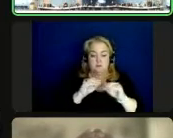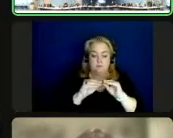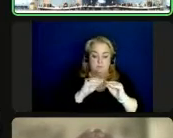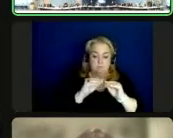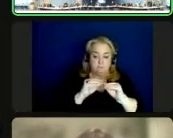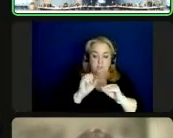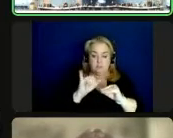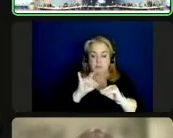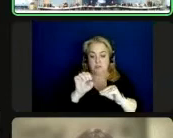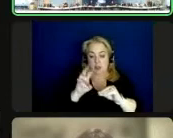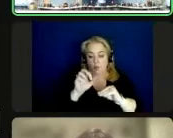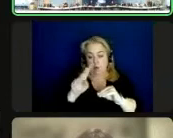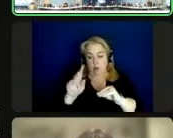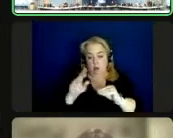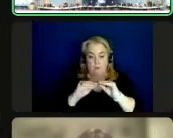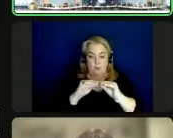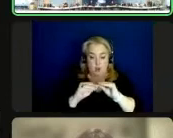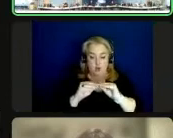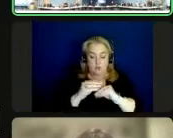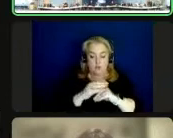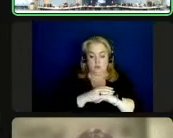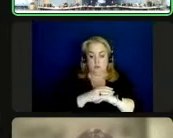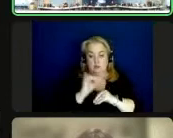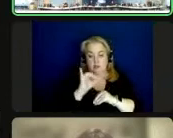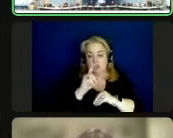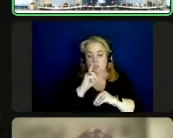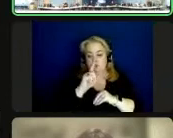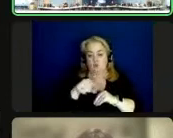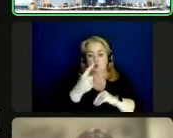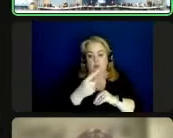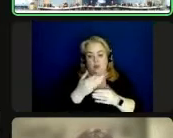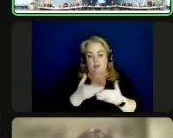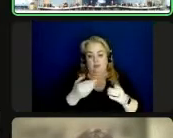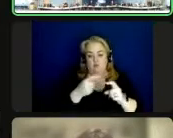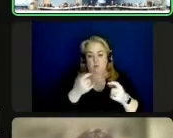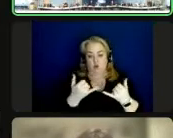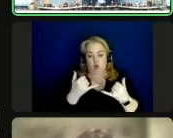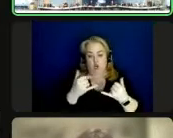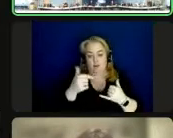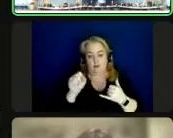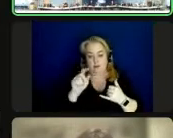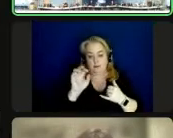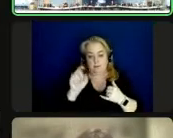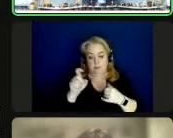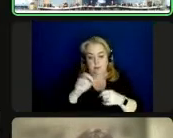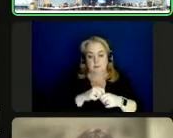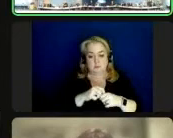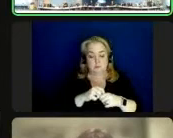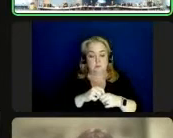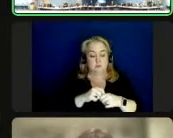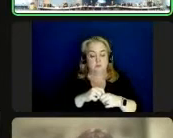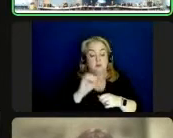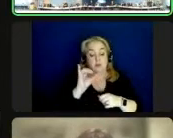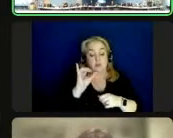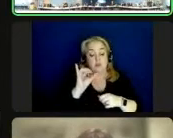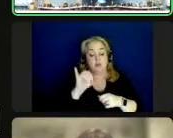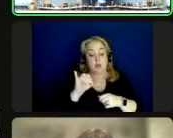MAINTENANCE OVERLAYS IS SLURRY SEALS INSIDE BARBARA TERRORISM